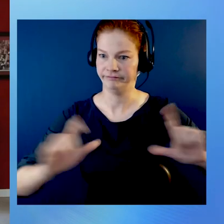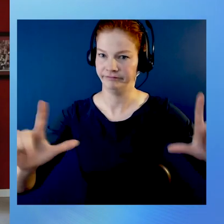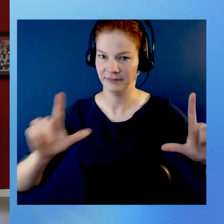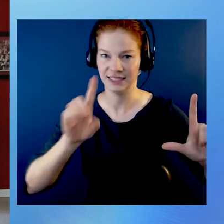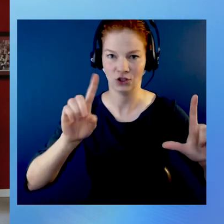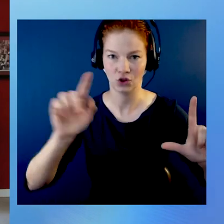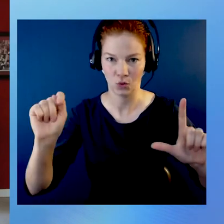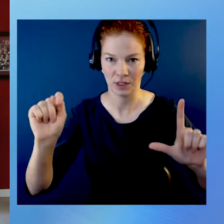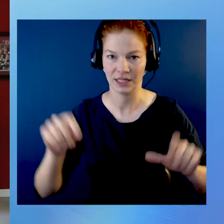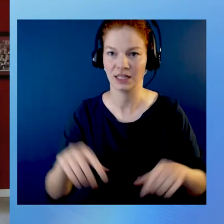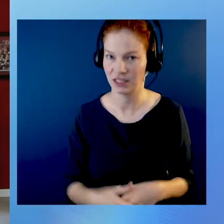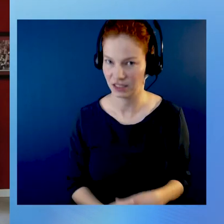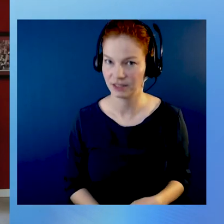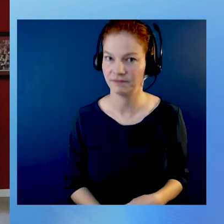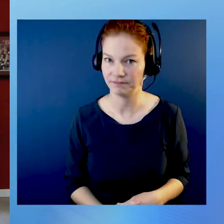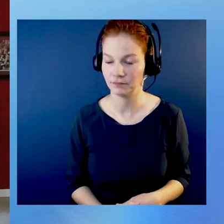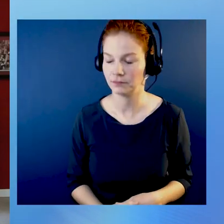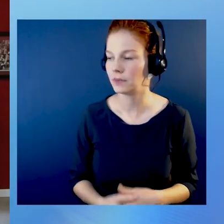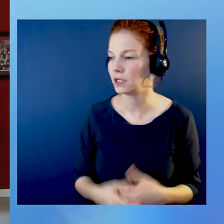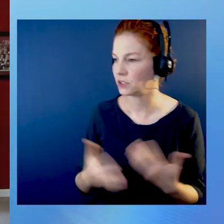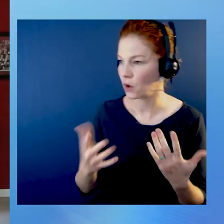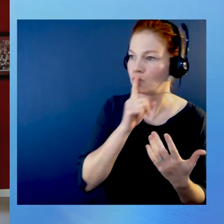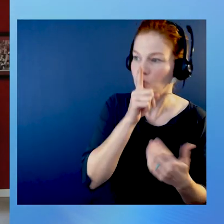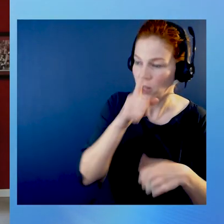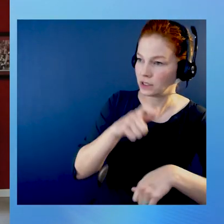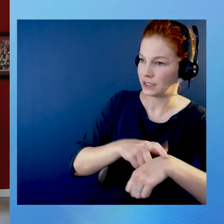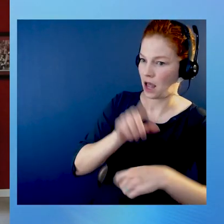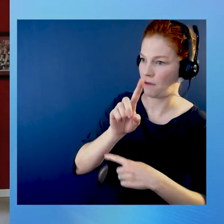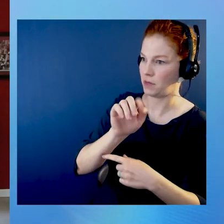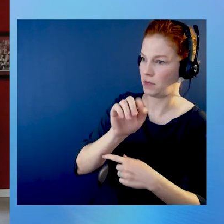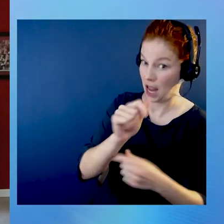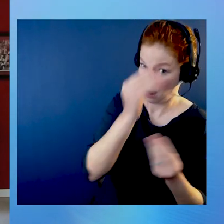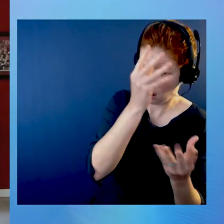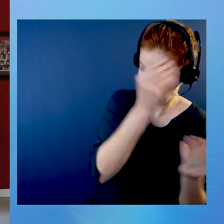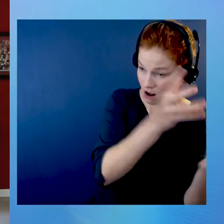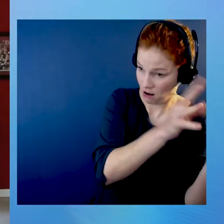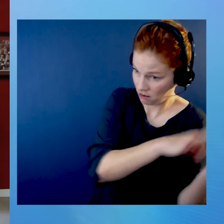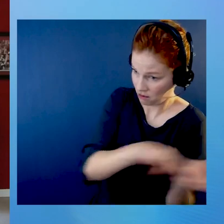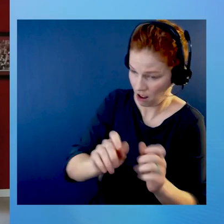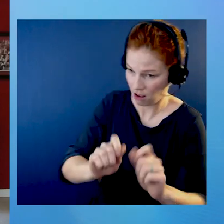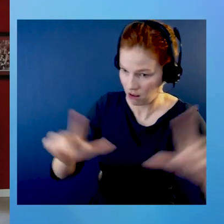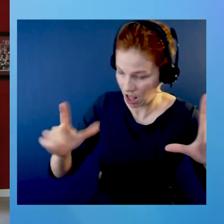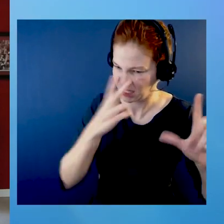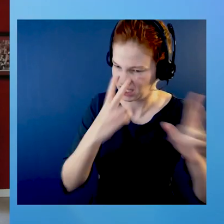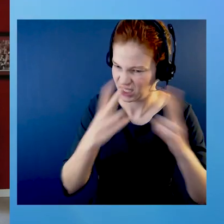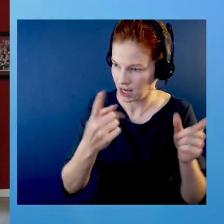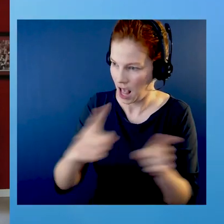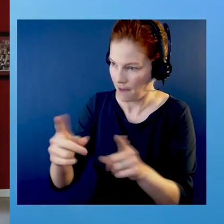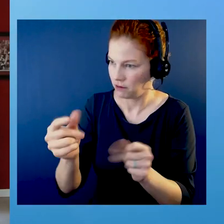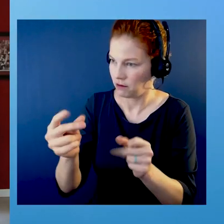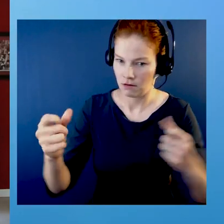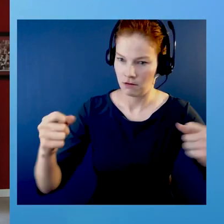it's all about combining the power of real-time data with real-time rendering. One of the challenges that we've seen or problems